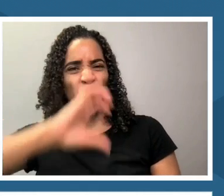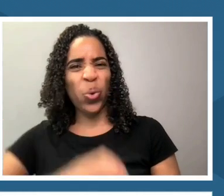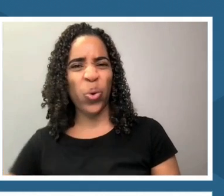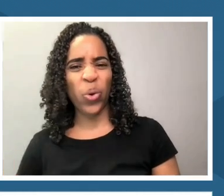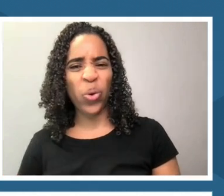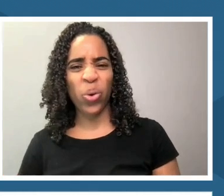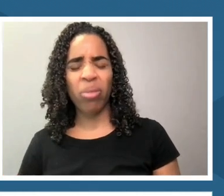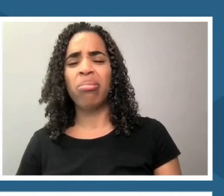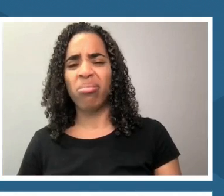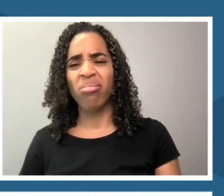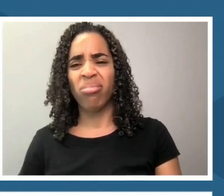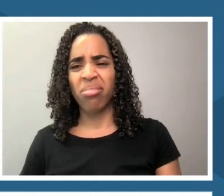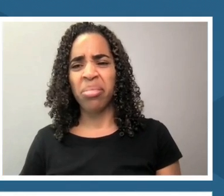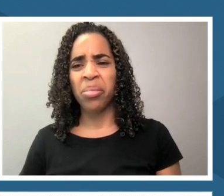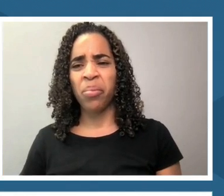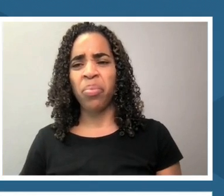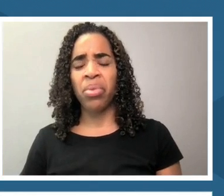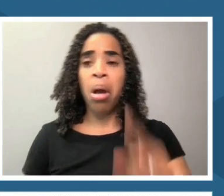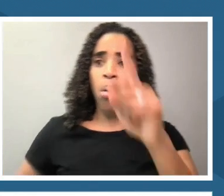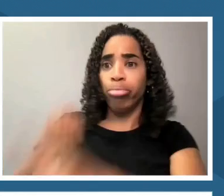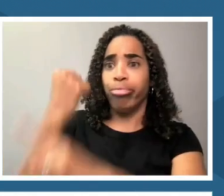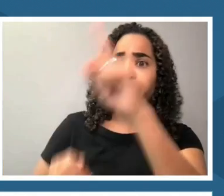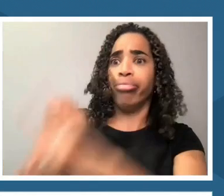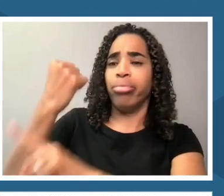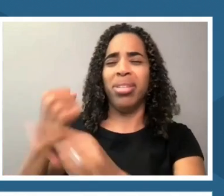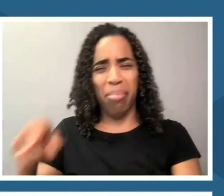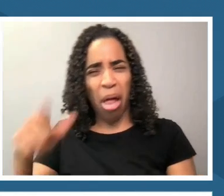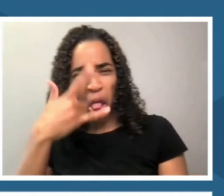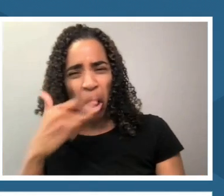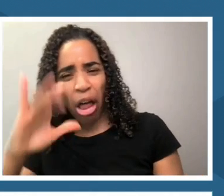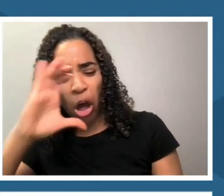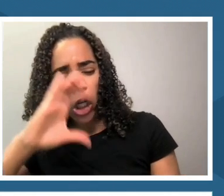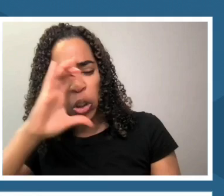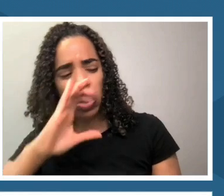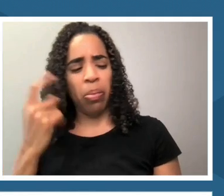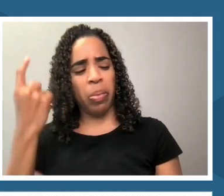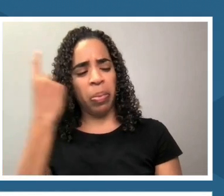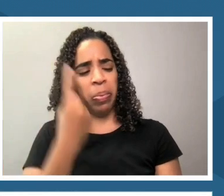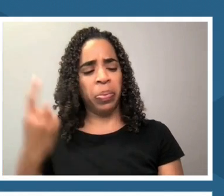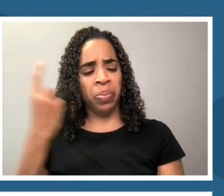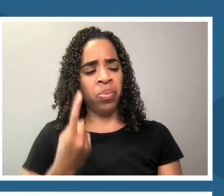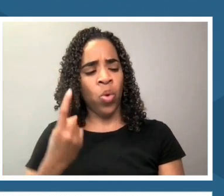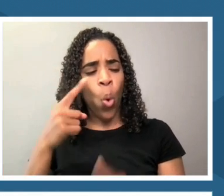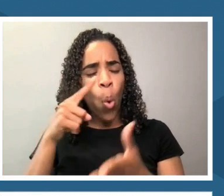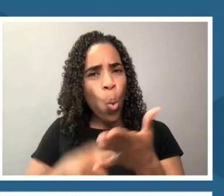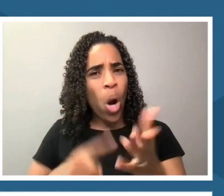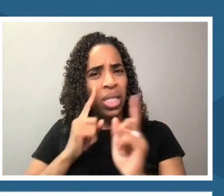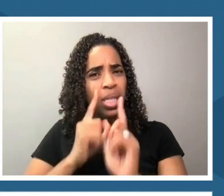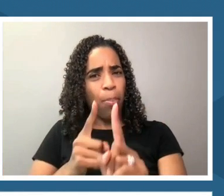when he's actually getting assaulted um and that also makes me wonder like what